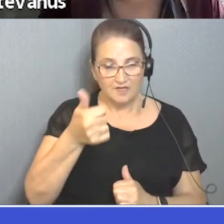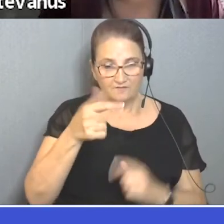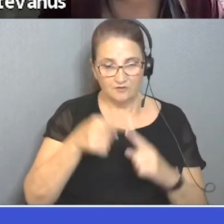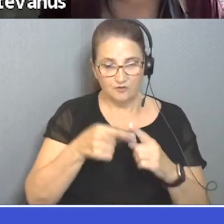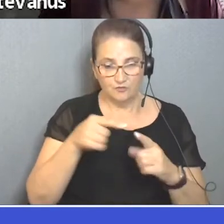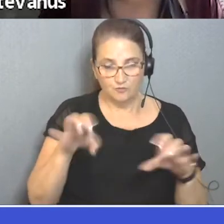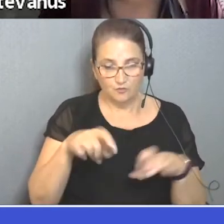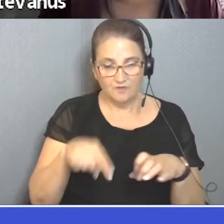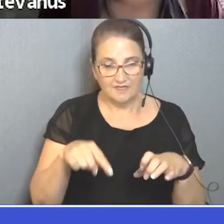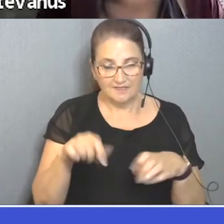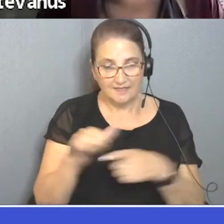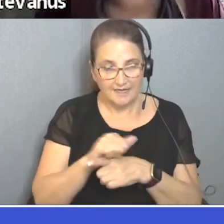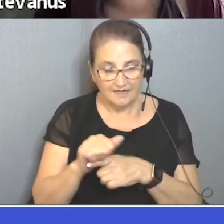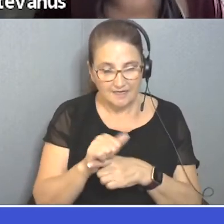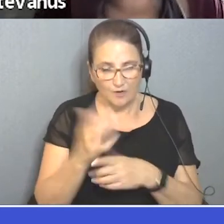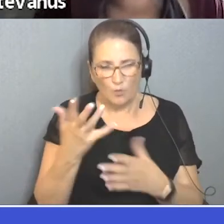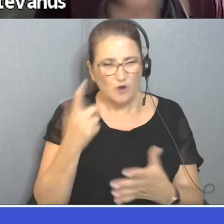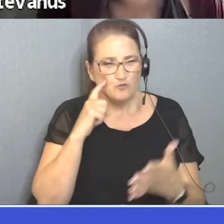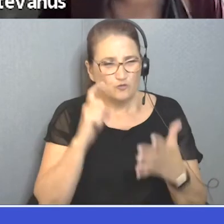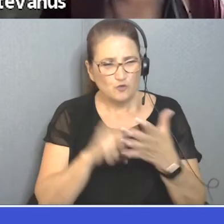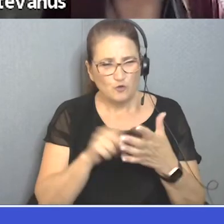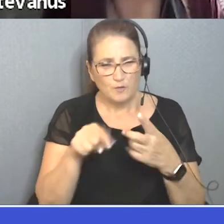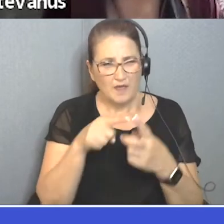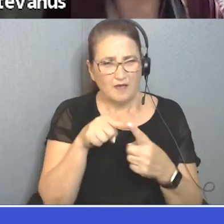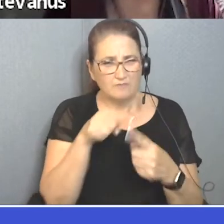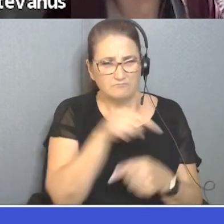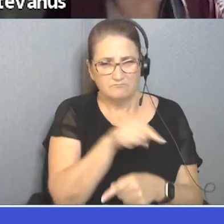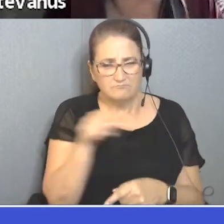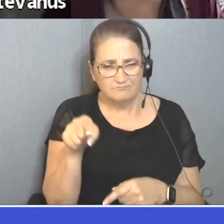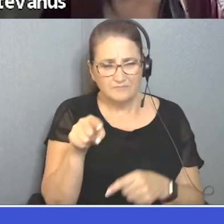to complete those exercises, what do you notice about them?